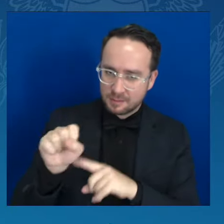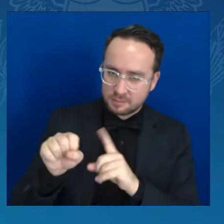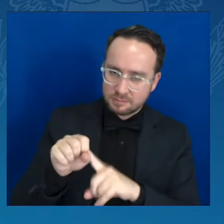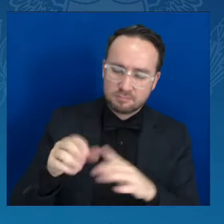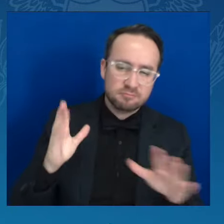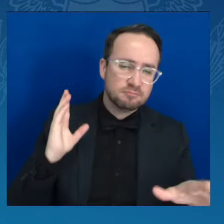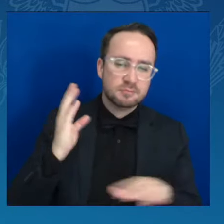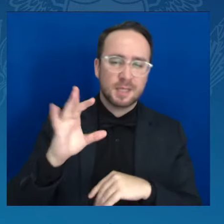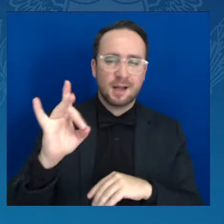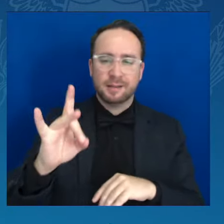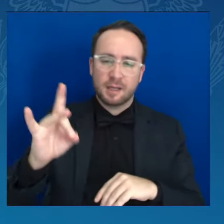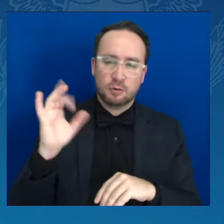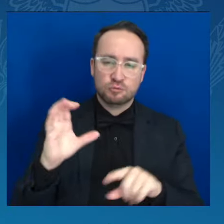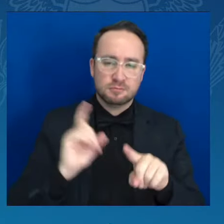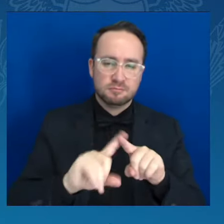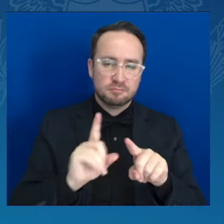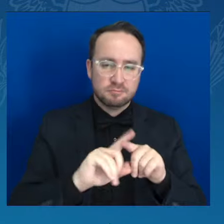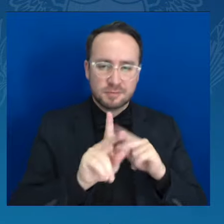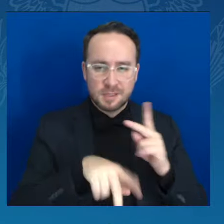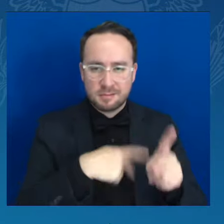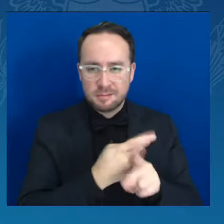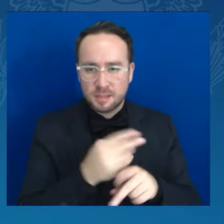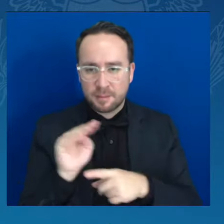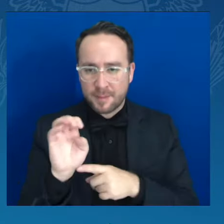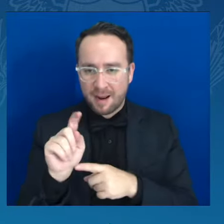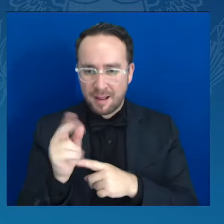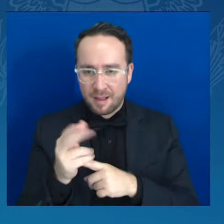such as by using aircraft carrying next generation